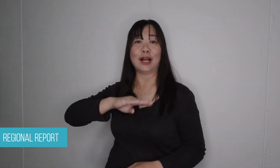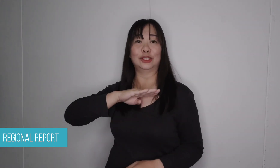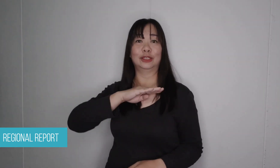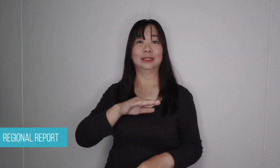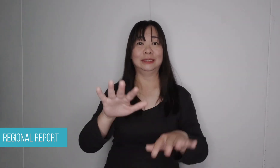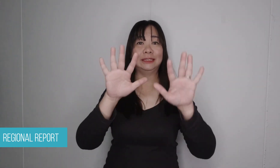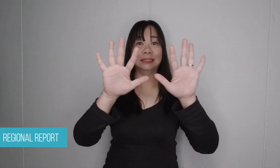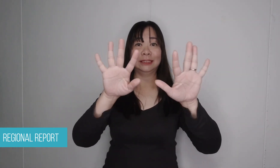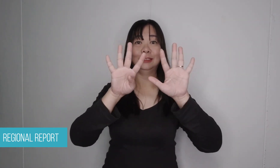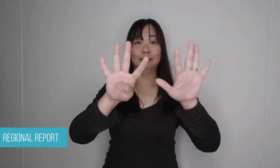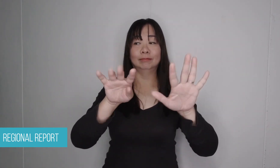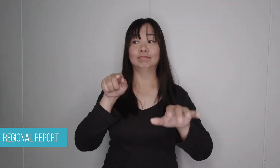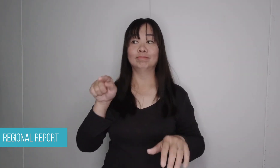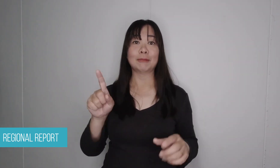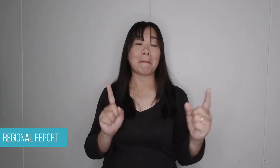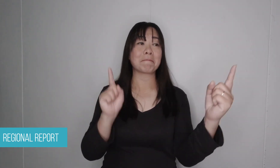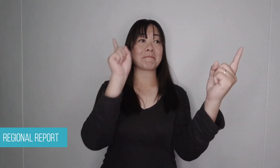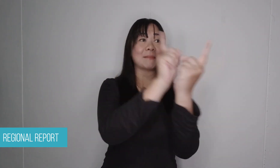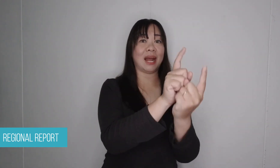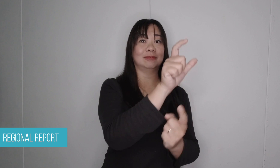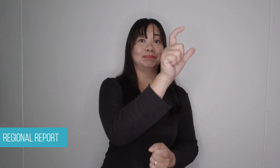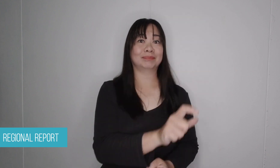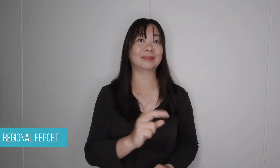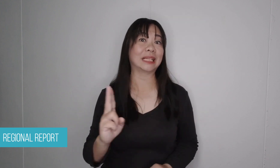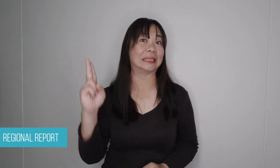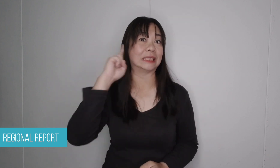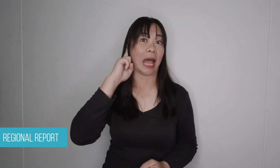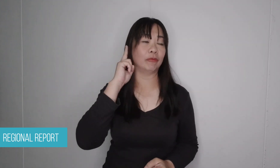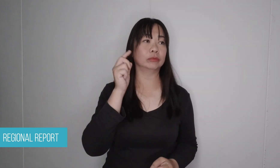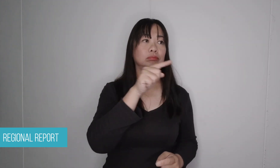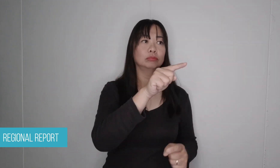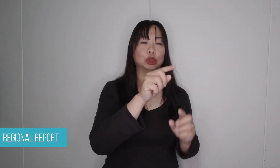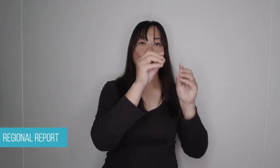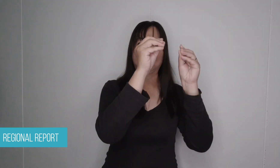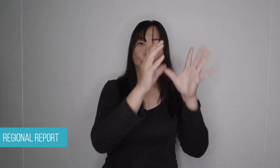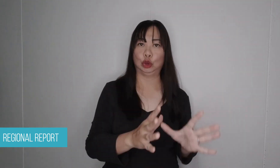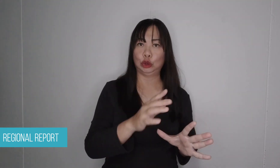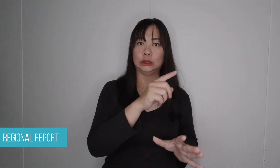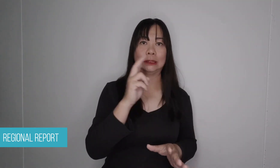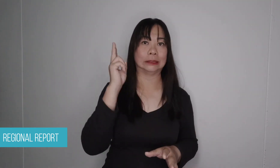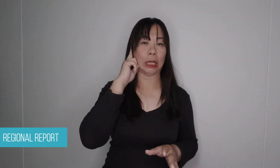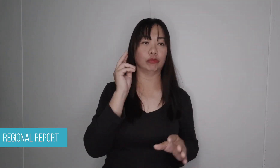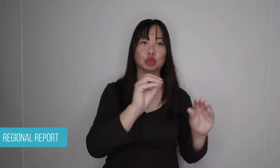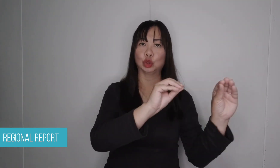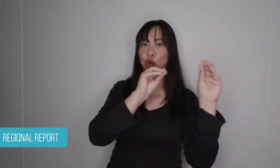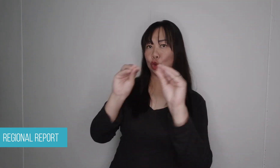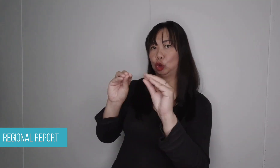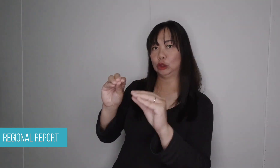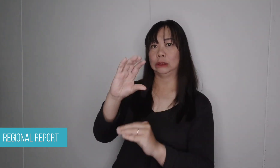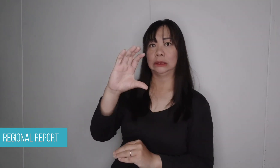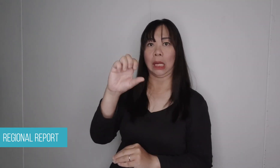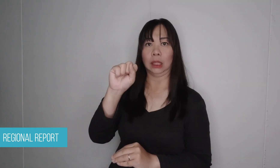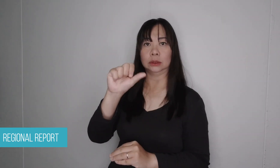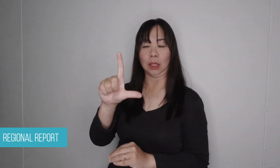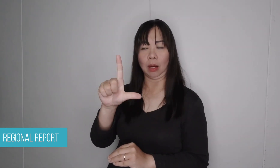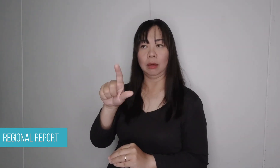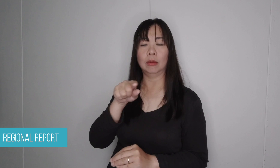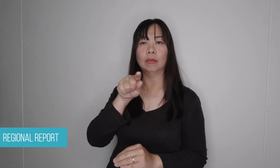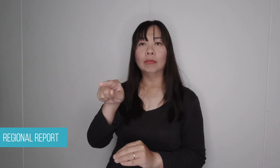who taught her CSL. As she learned more signs, Zheng fell